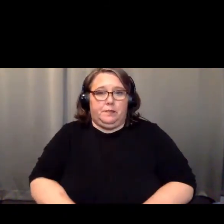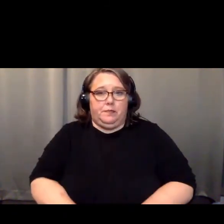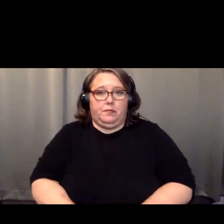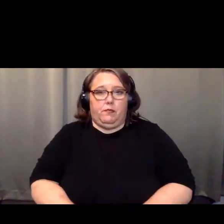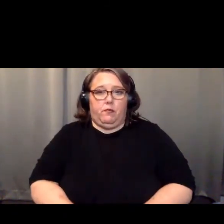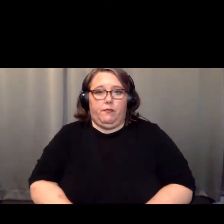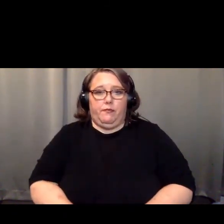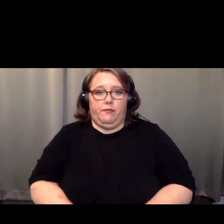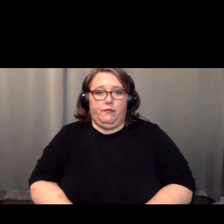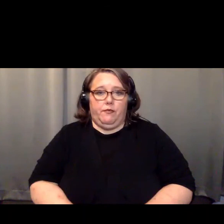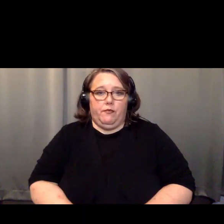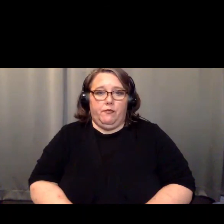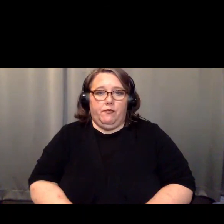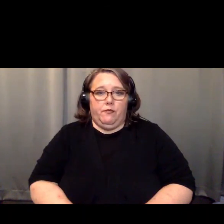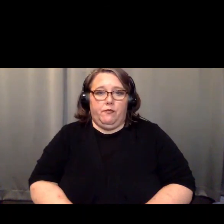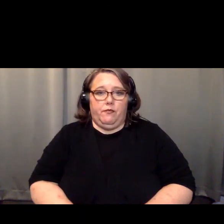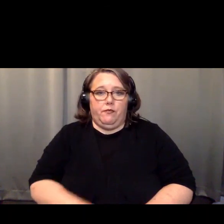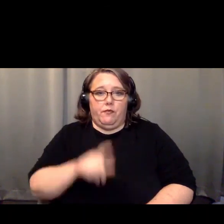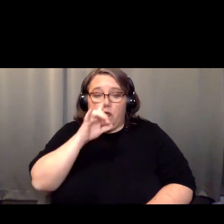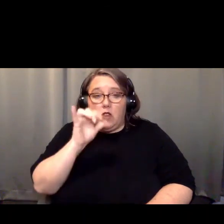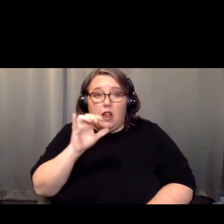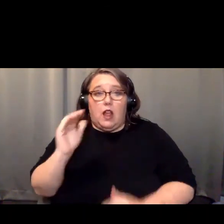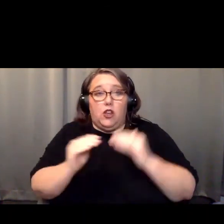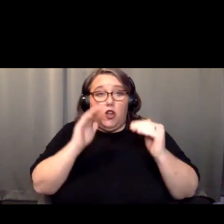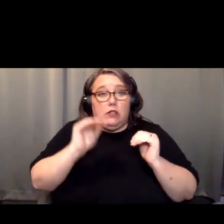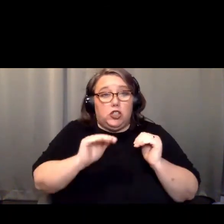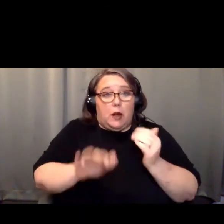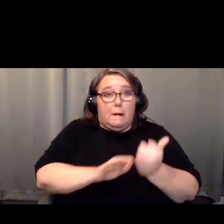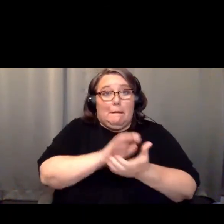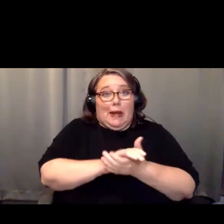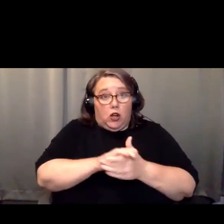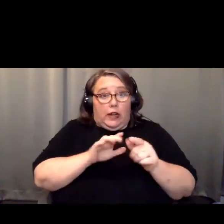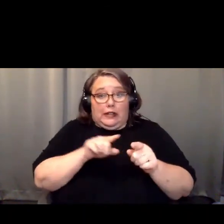Likewise, if the adult child marries someone who's another disabled adult child,